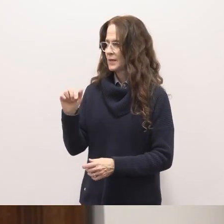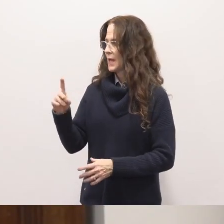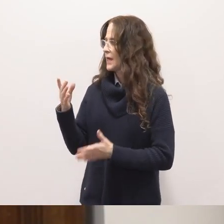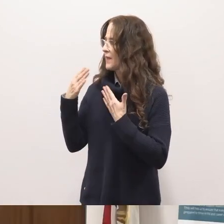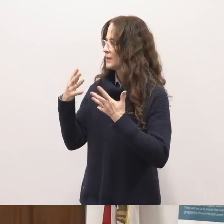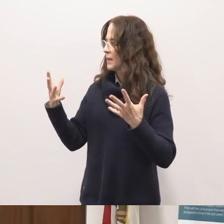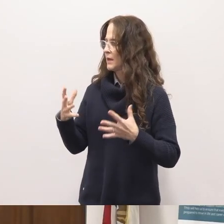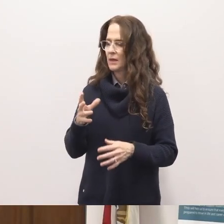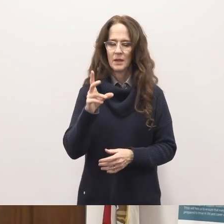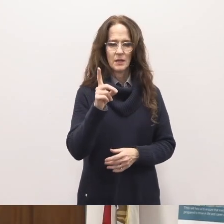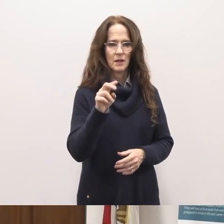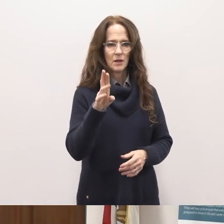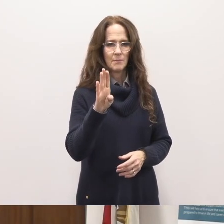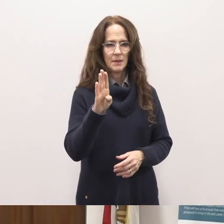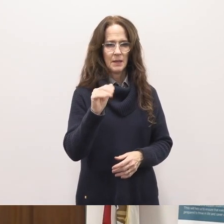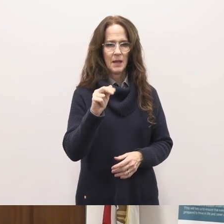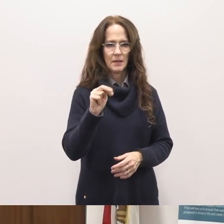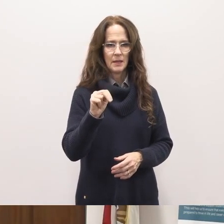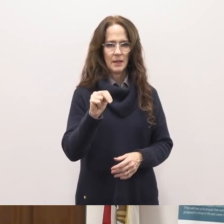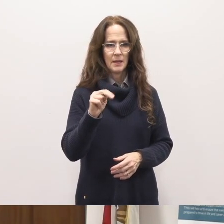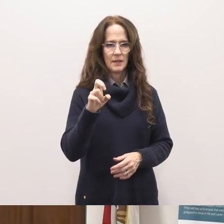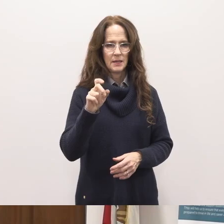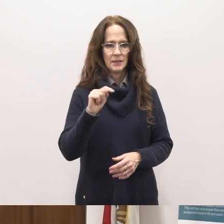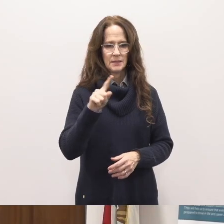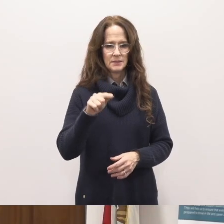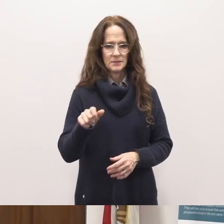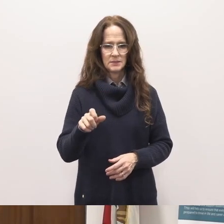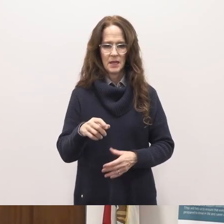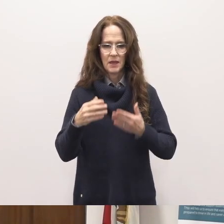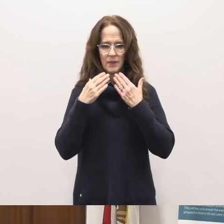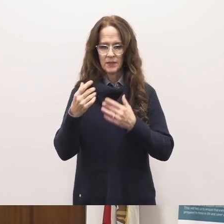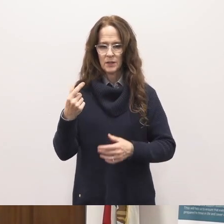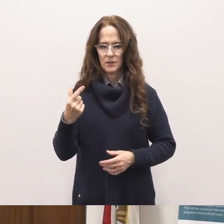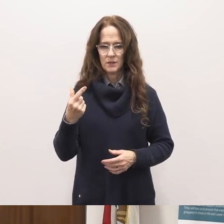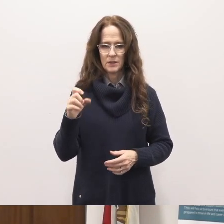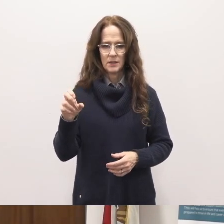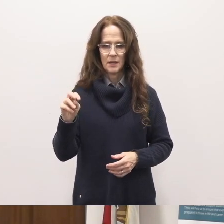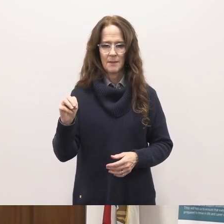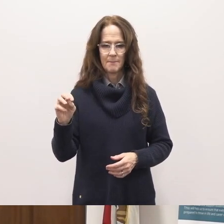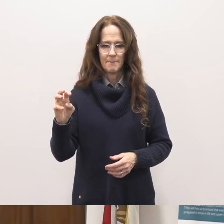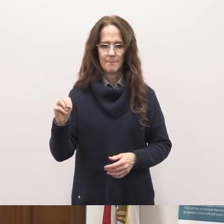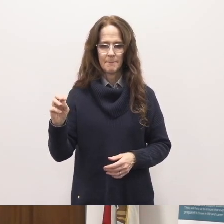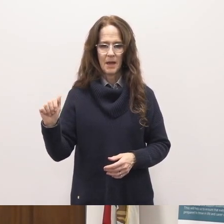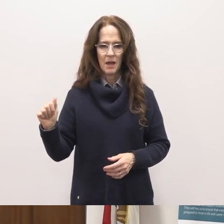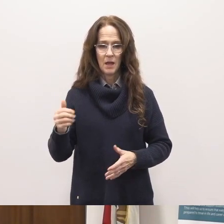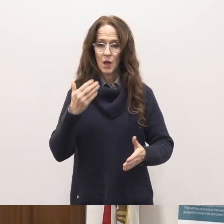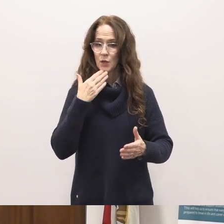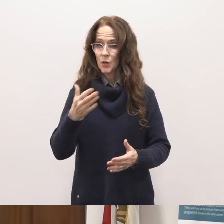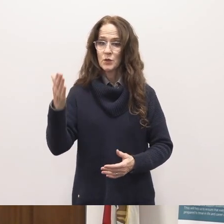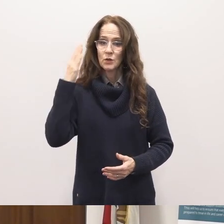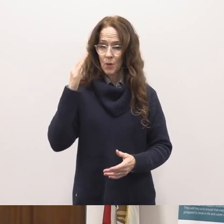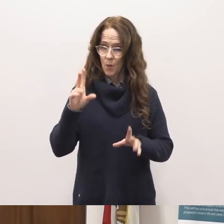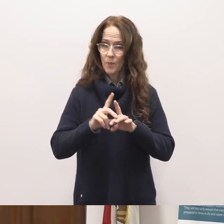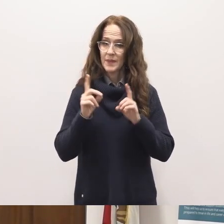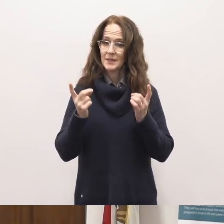Yes, Dr. Benitez. Thank you, Gemma. So I'll start off by saying good to know that our district once again received